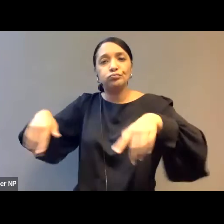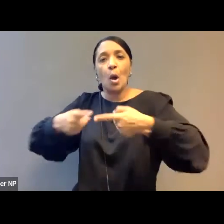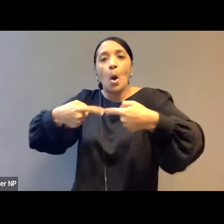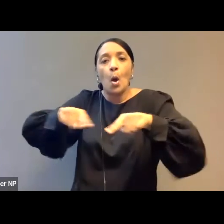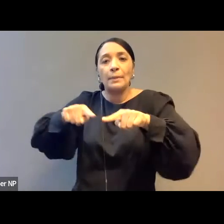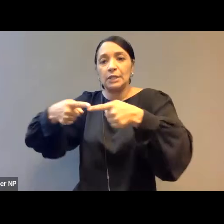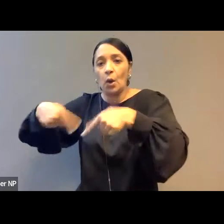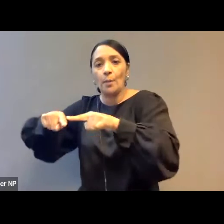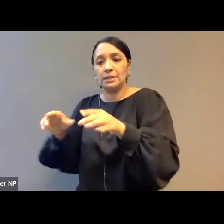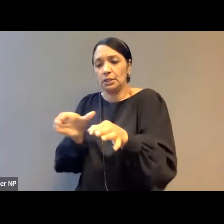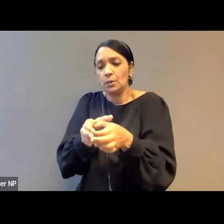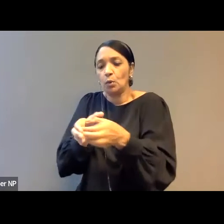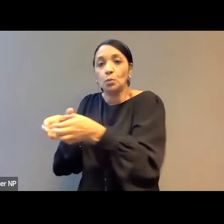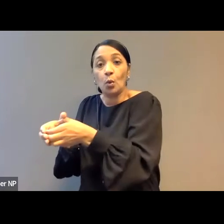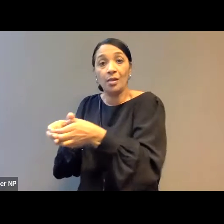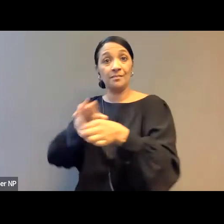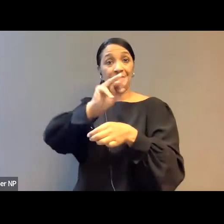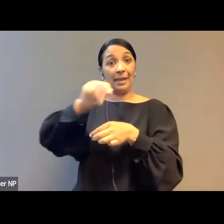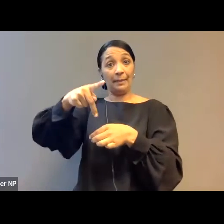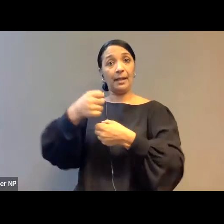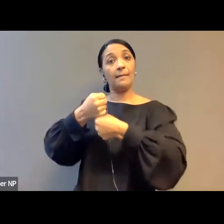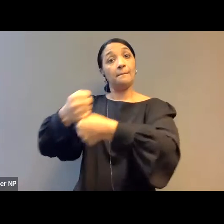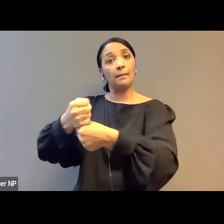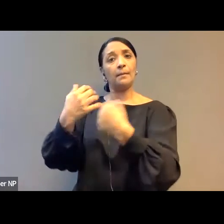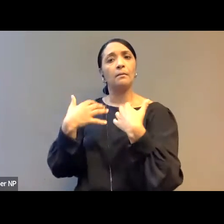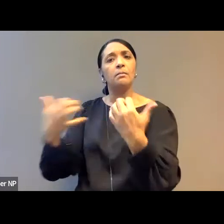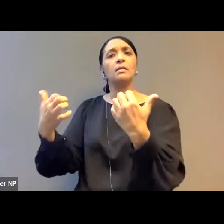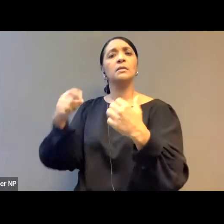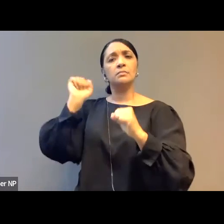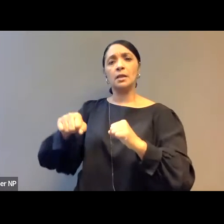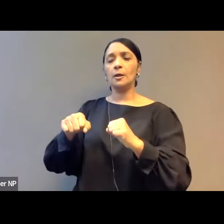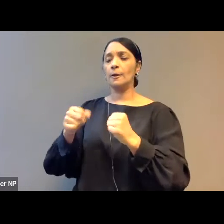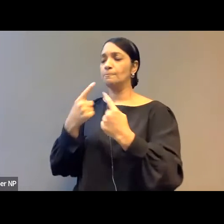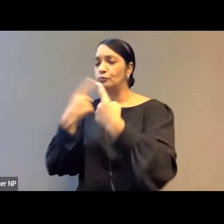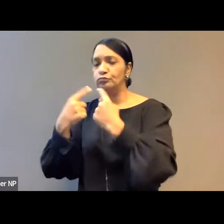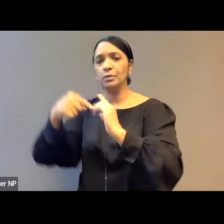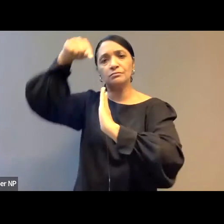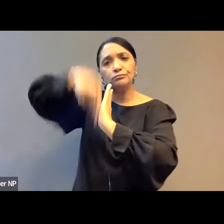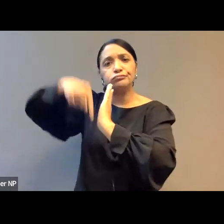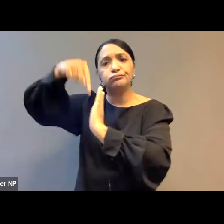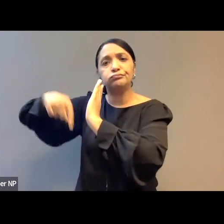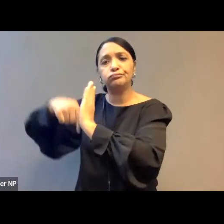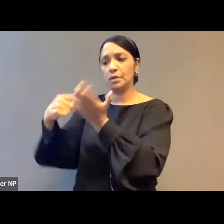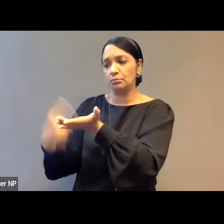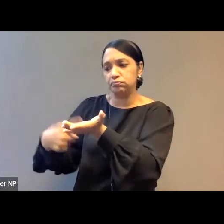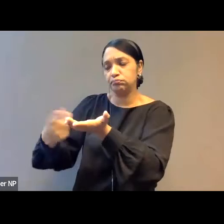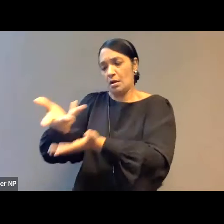where MEPs can really go deeply into a bit more thematic areas in which they have more competence.